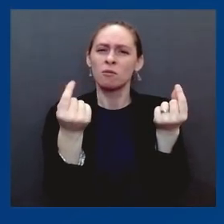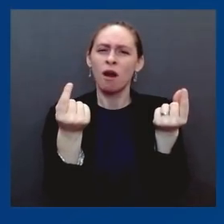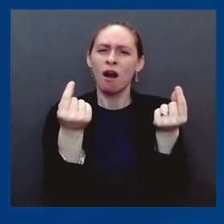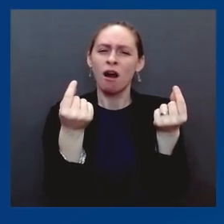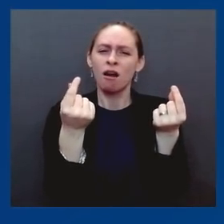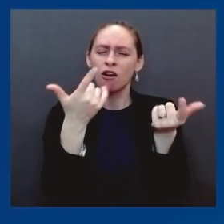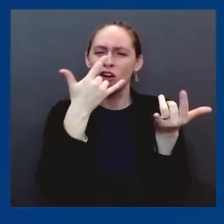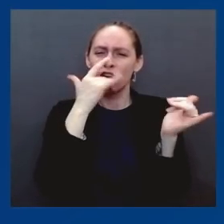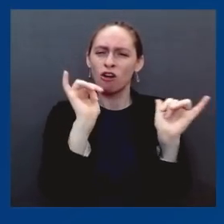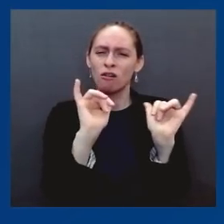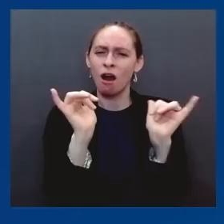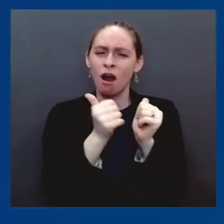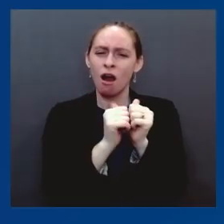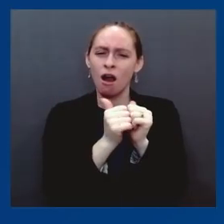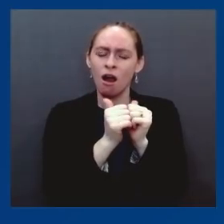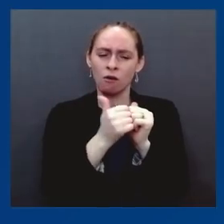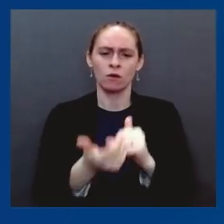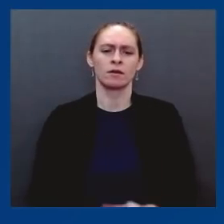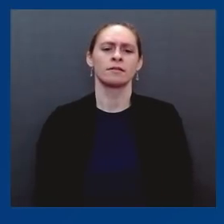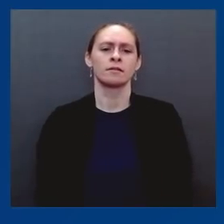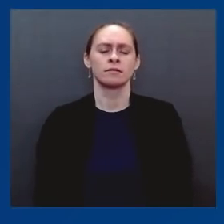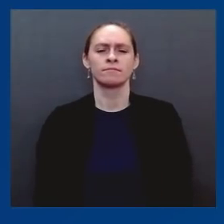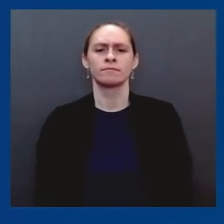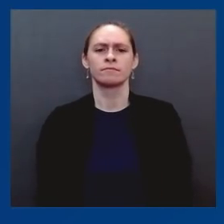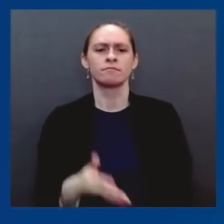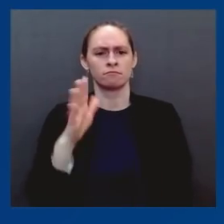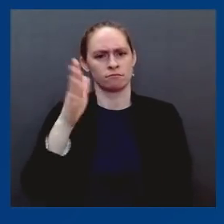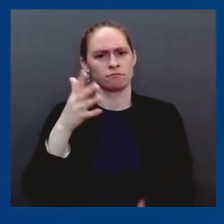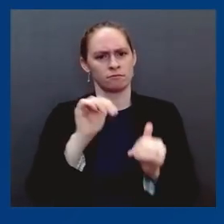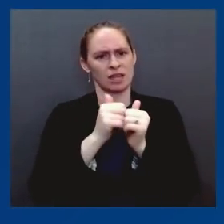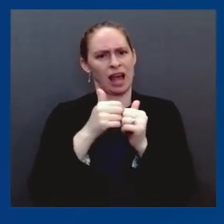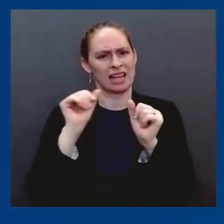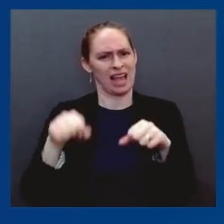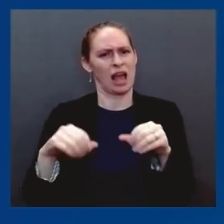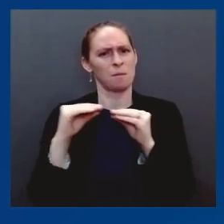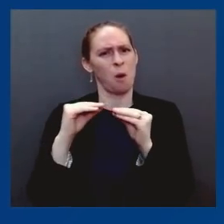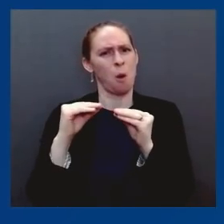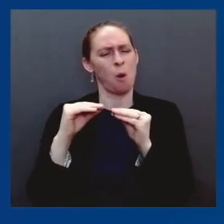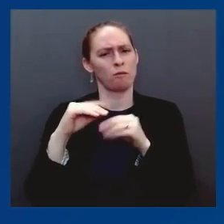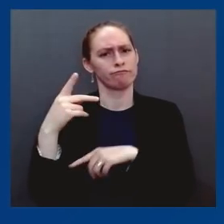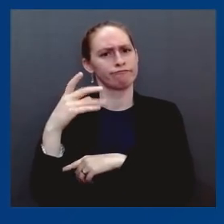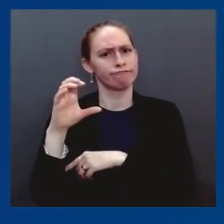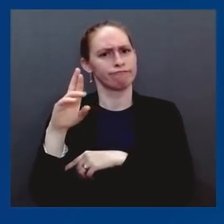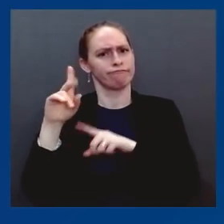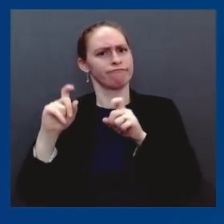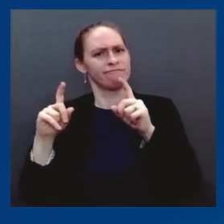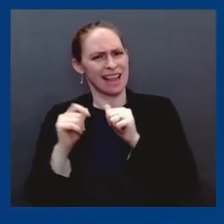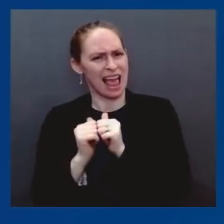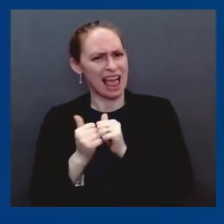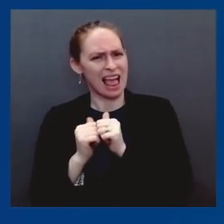to Dr. Walensky on the quarantine guidance: You know, this is the first time that we've seen you distinguish between people who are unvaccinated